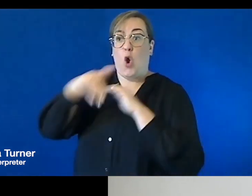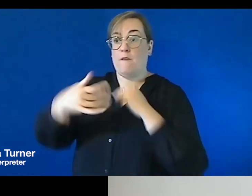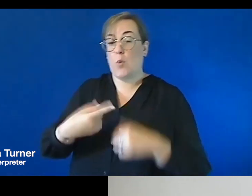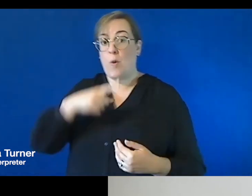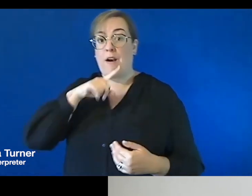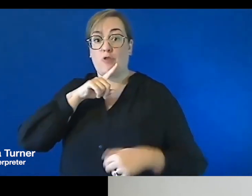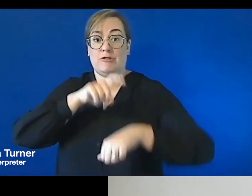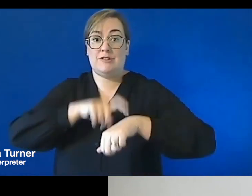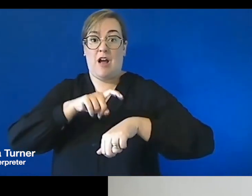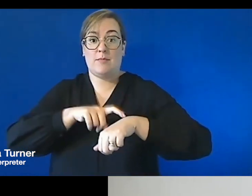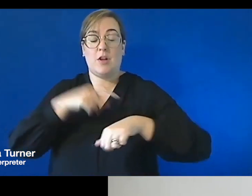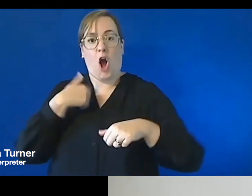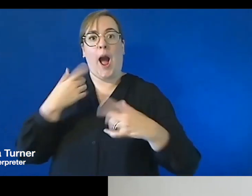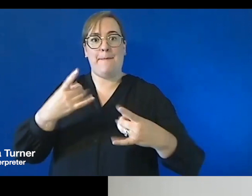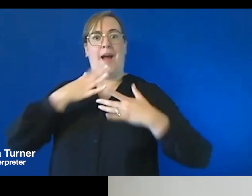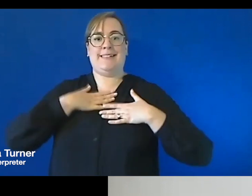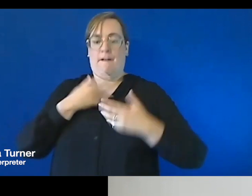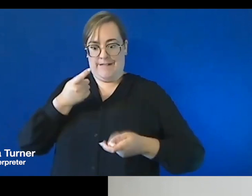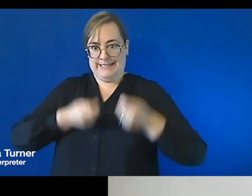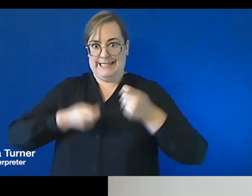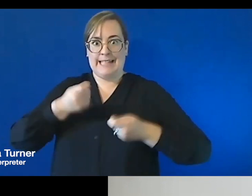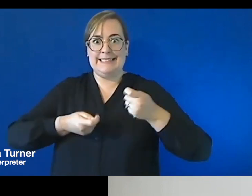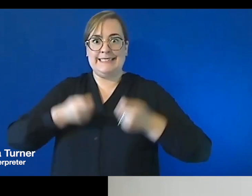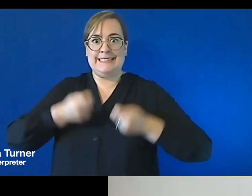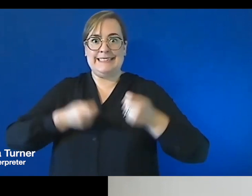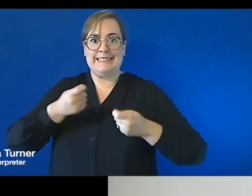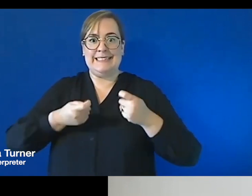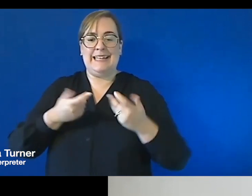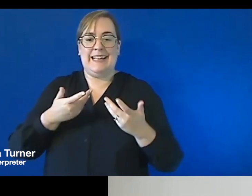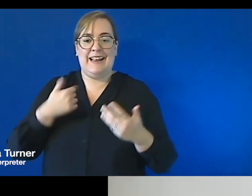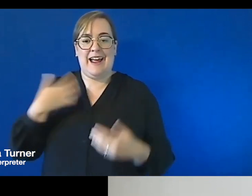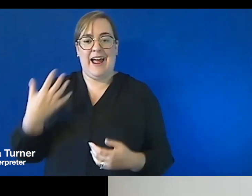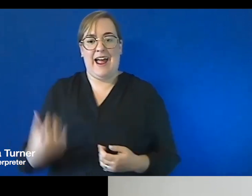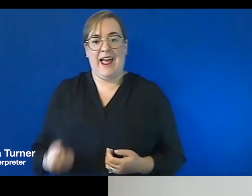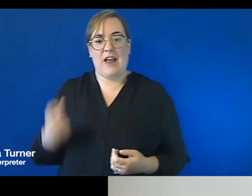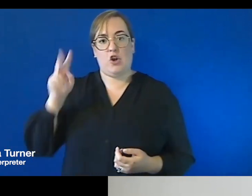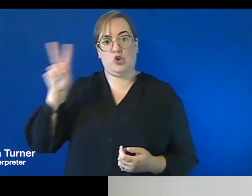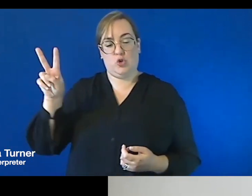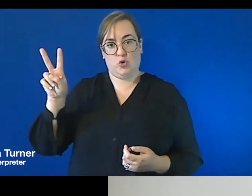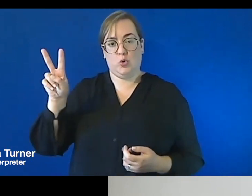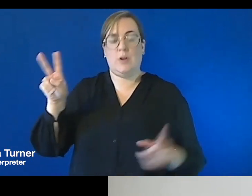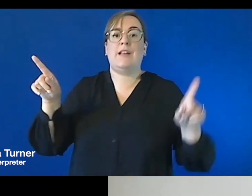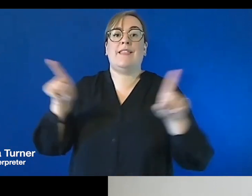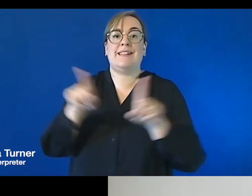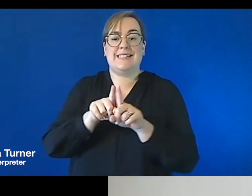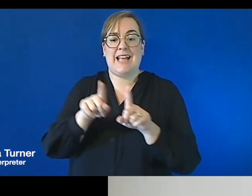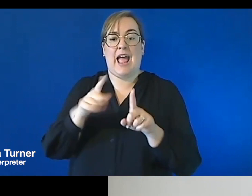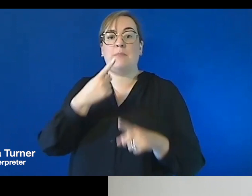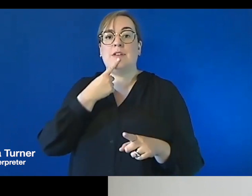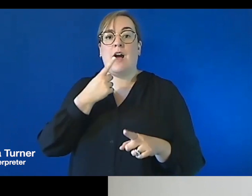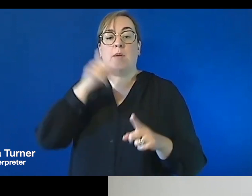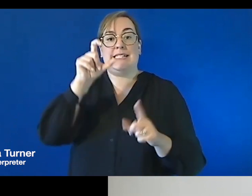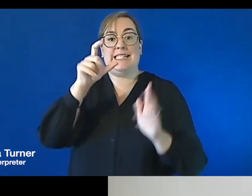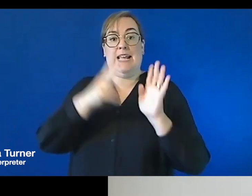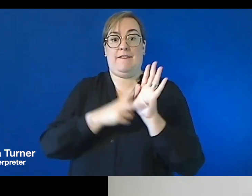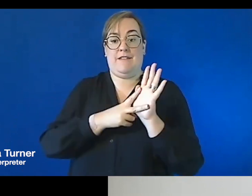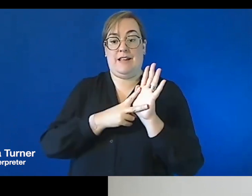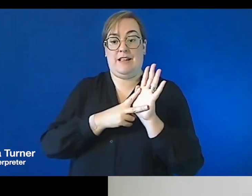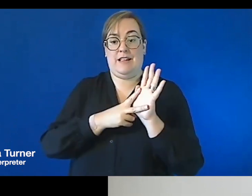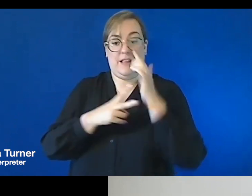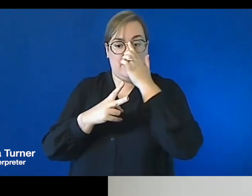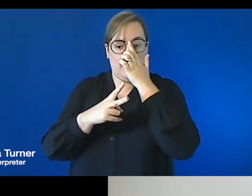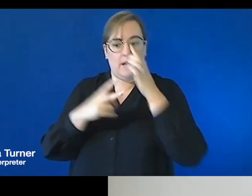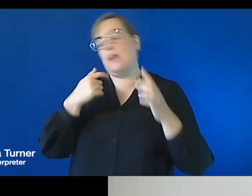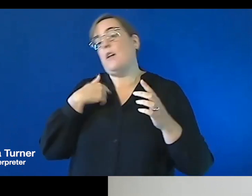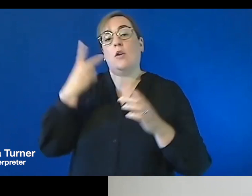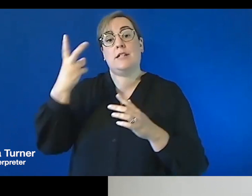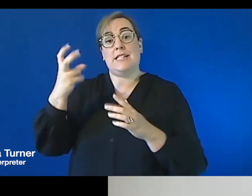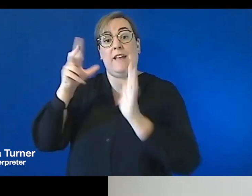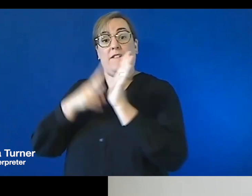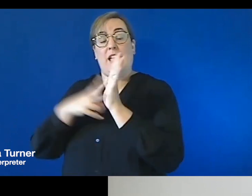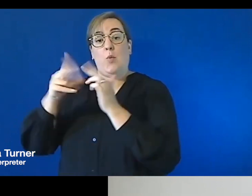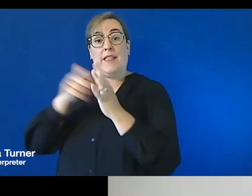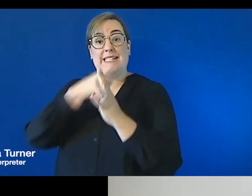experiment then, we send two, this same type of CV and CV with disability was rejected 100 times. So